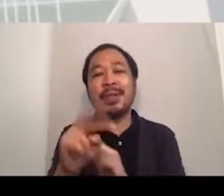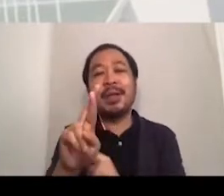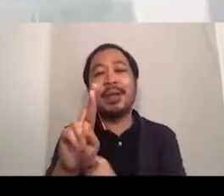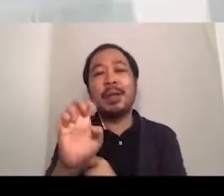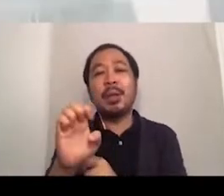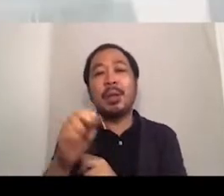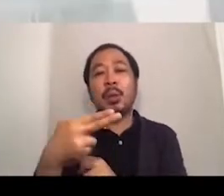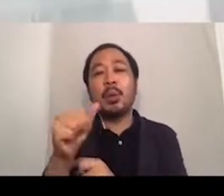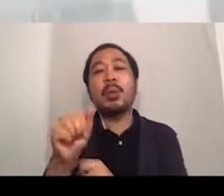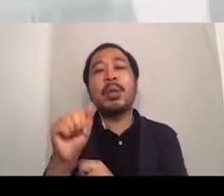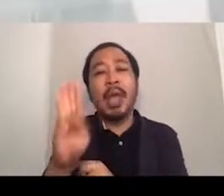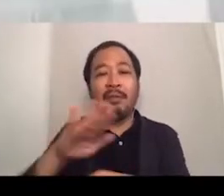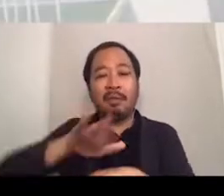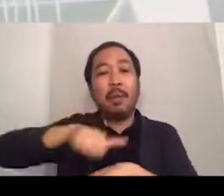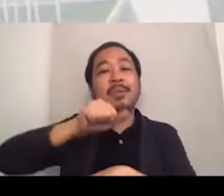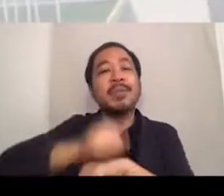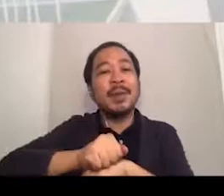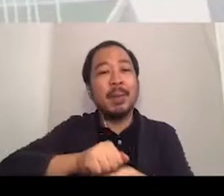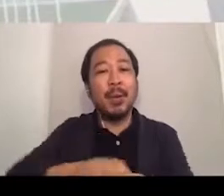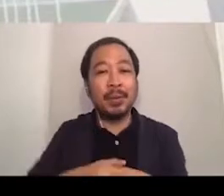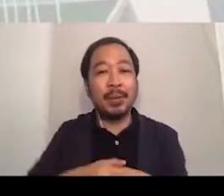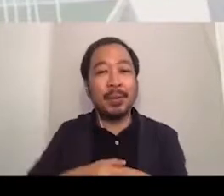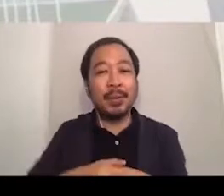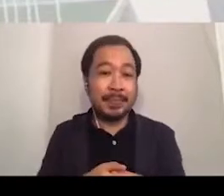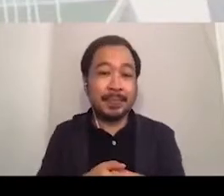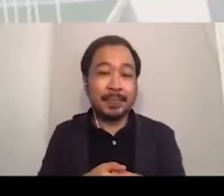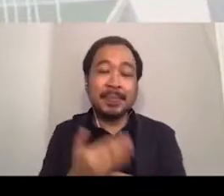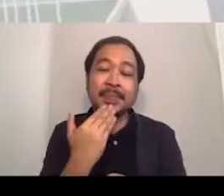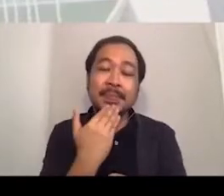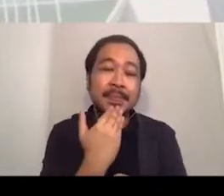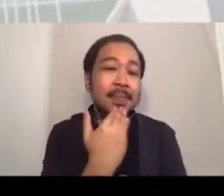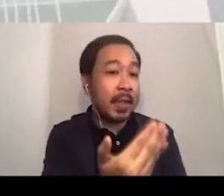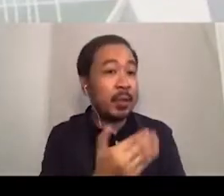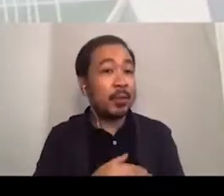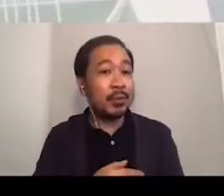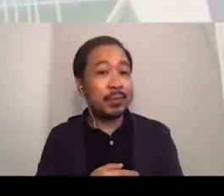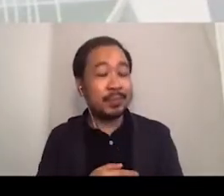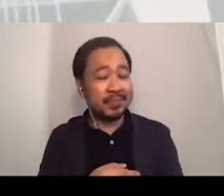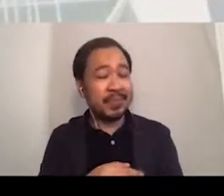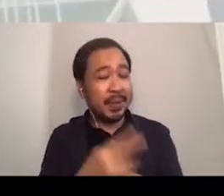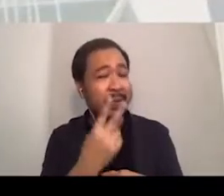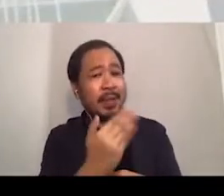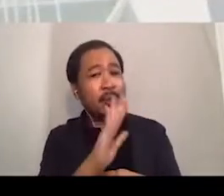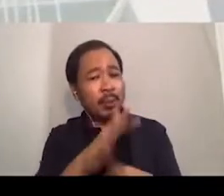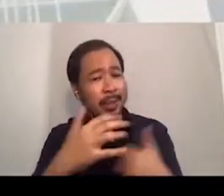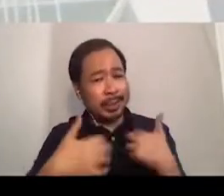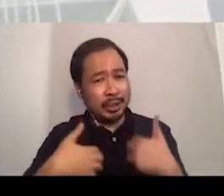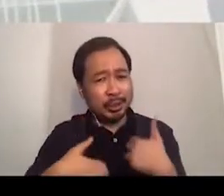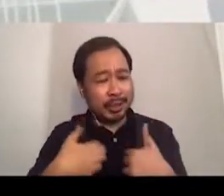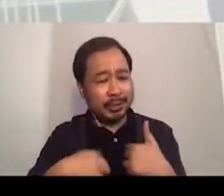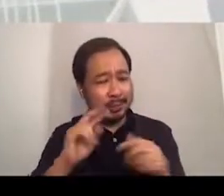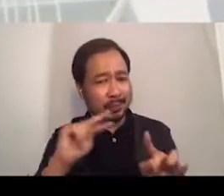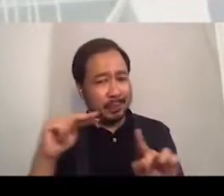to bring in together so many of these guidelines etc. that have been put together but could have used way beyond,